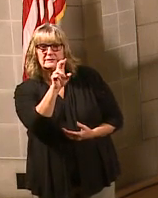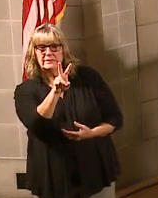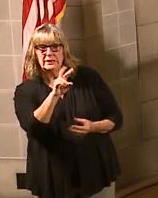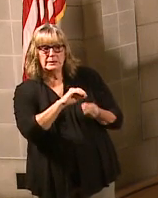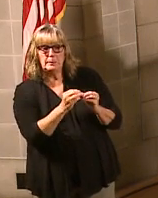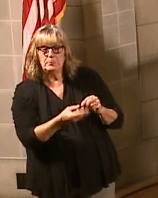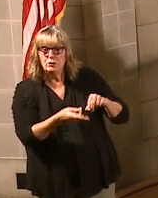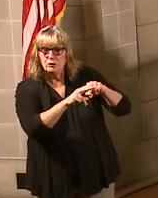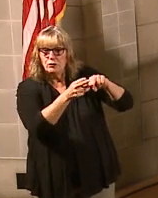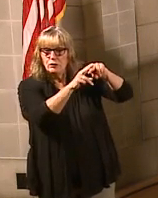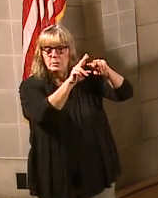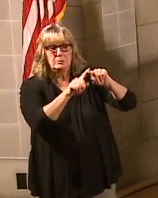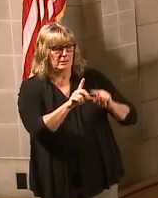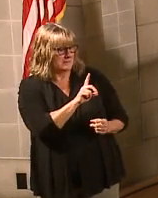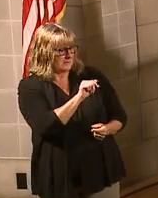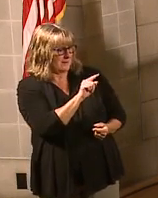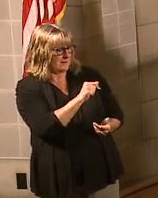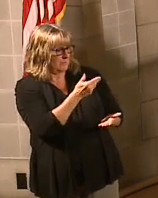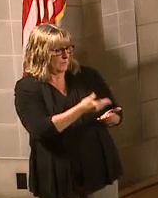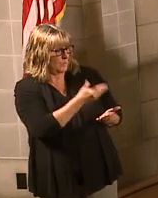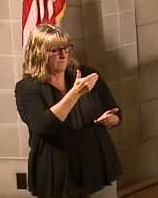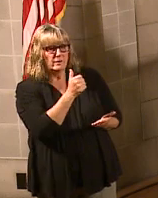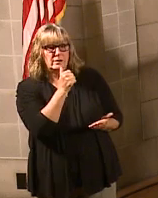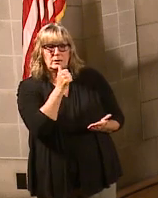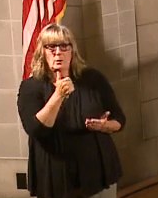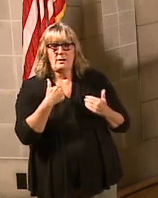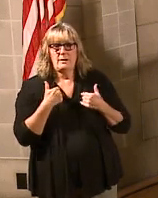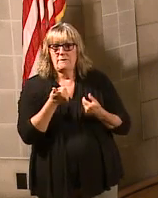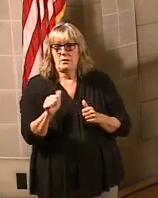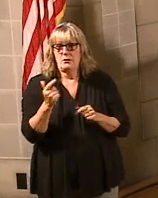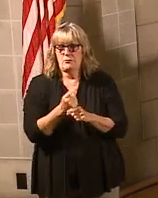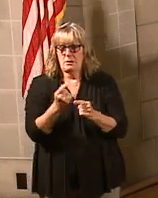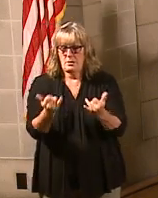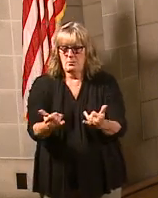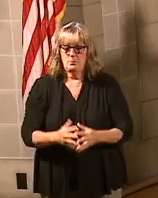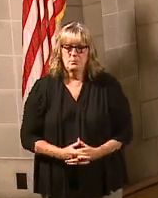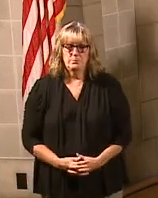IT'S A GOOD THOUGHT ON MAYBE